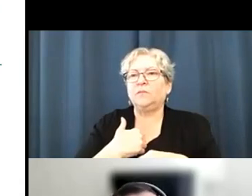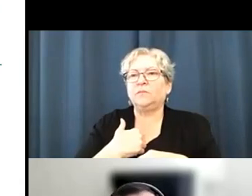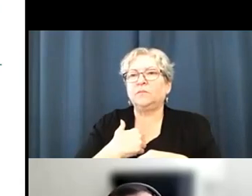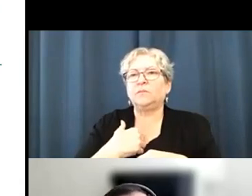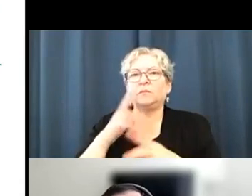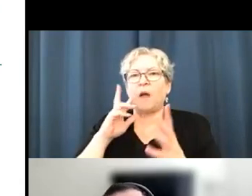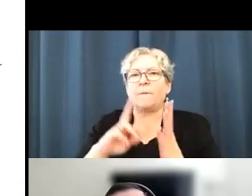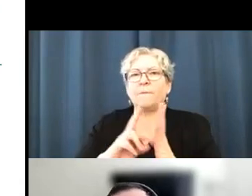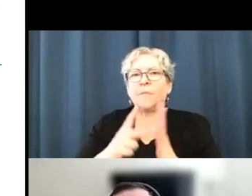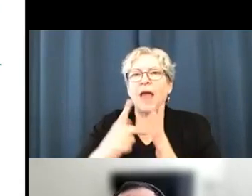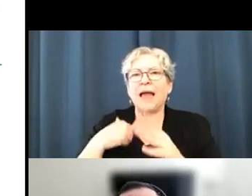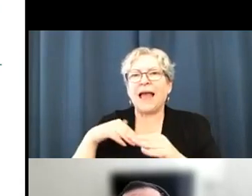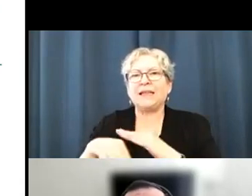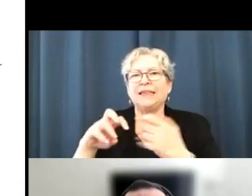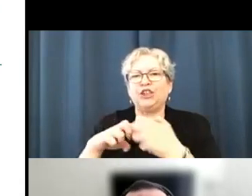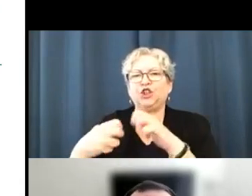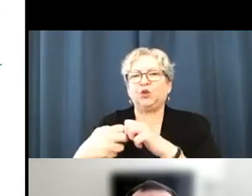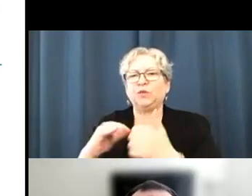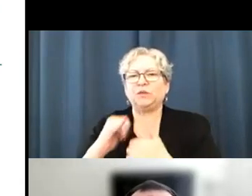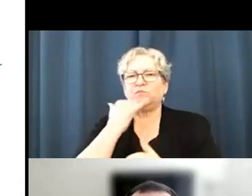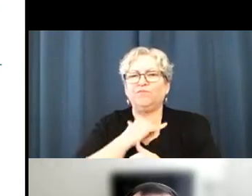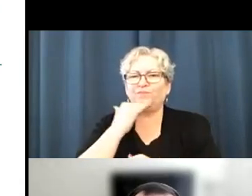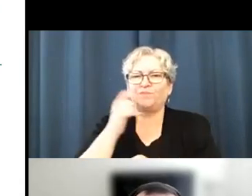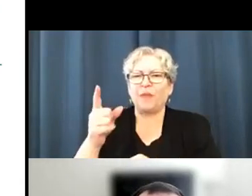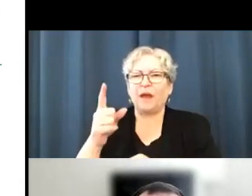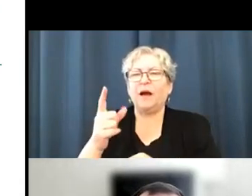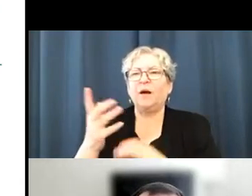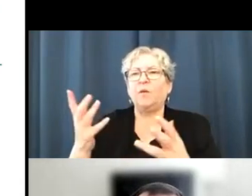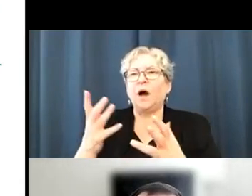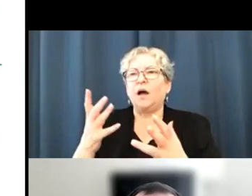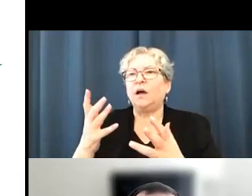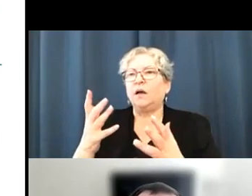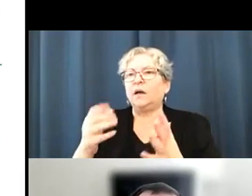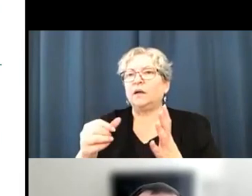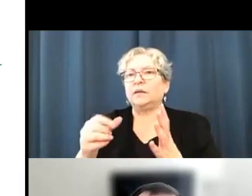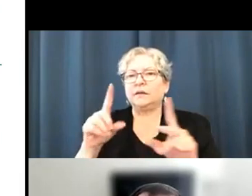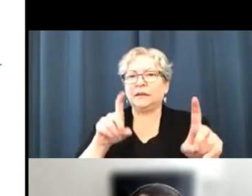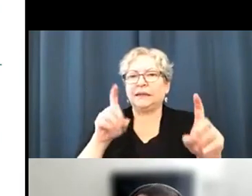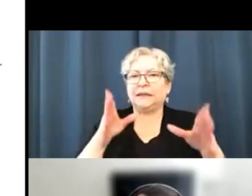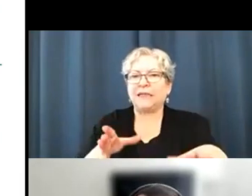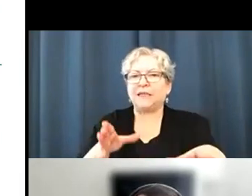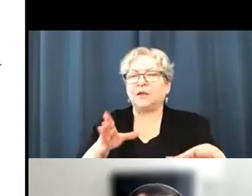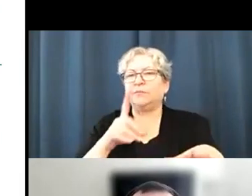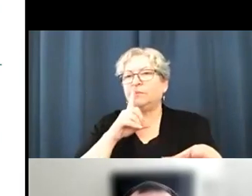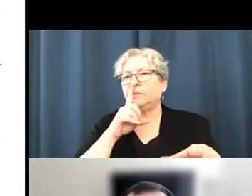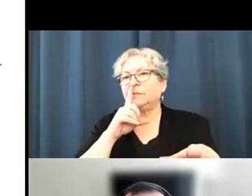had some accessibility issues on it here, the tester or the checker says